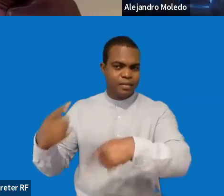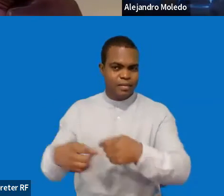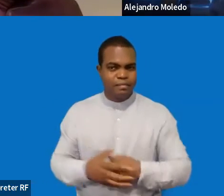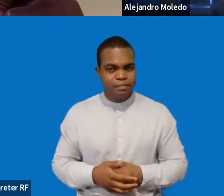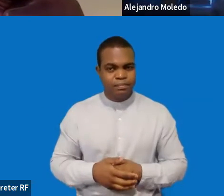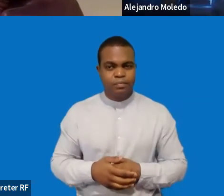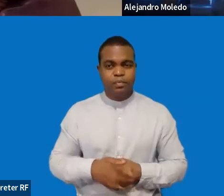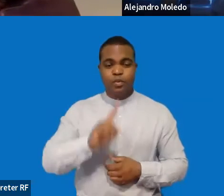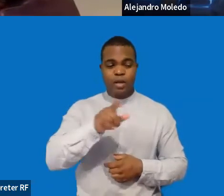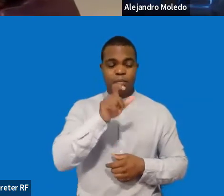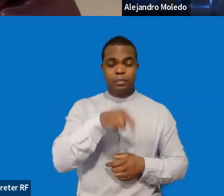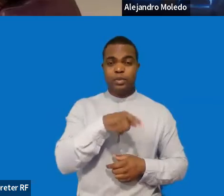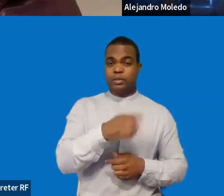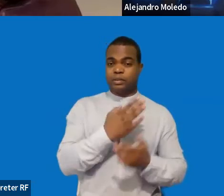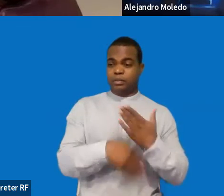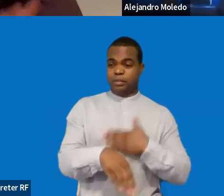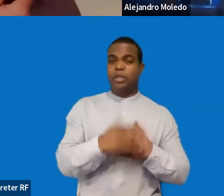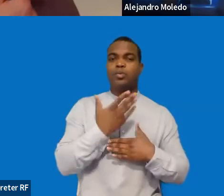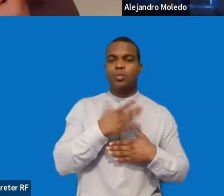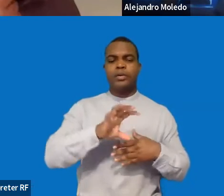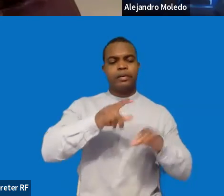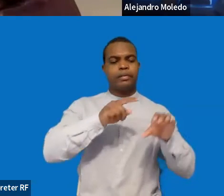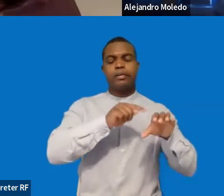we face many barriers in terms of accessibility,